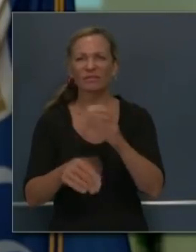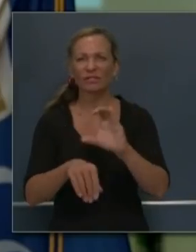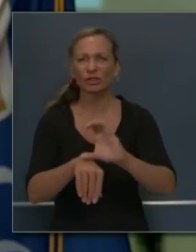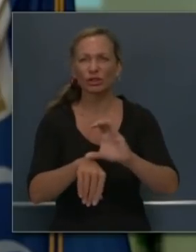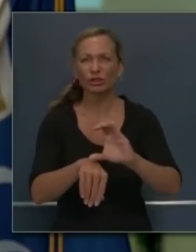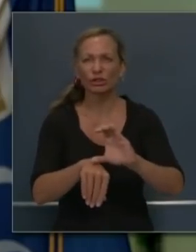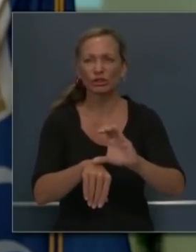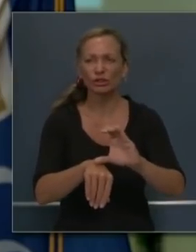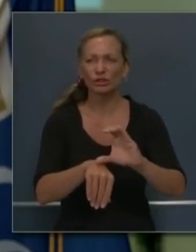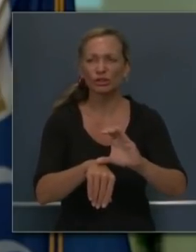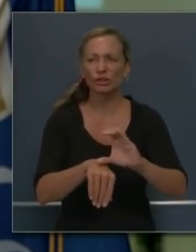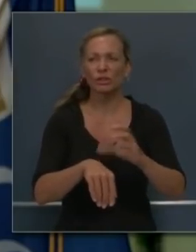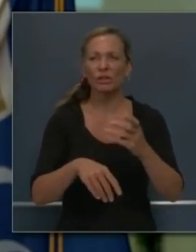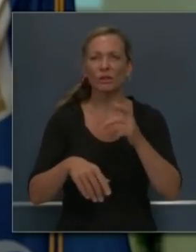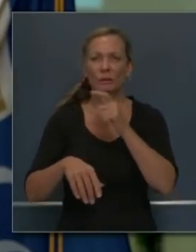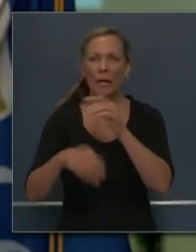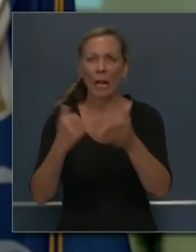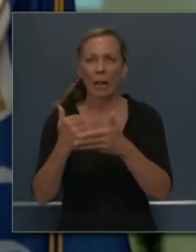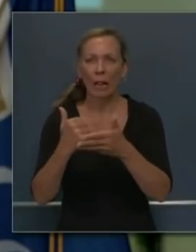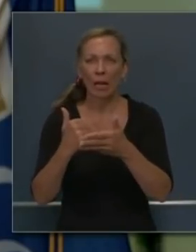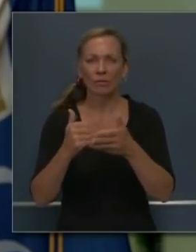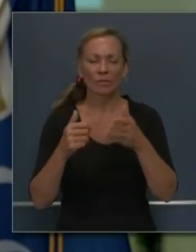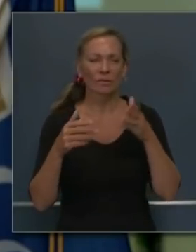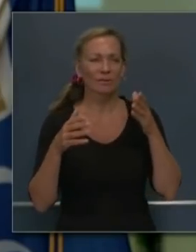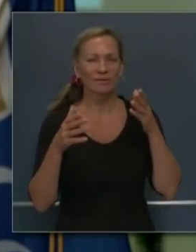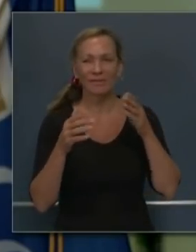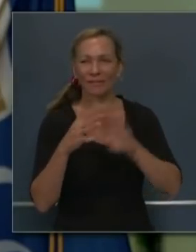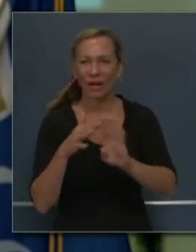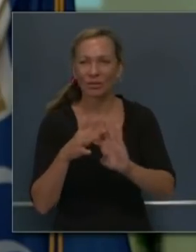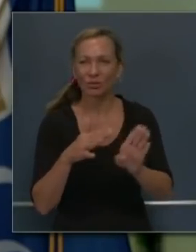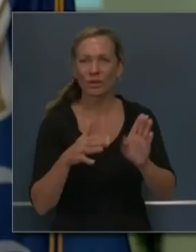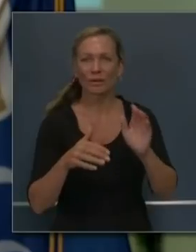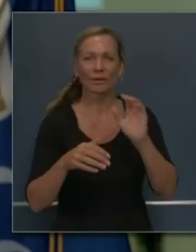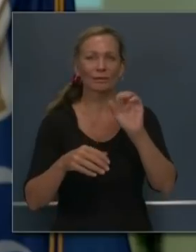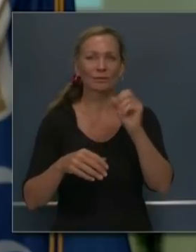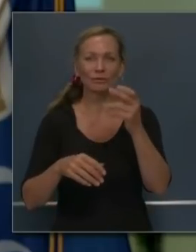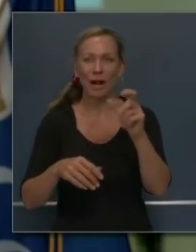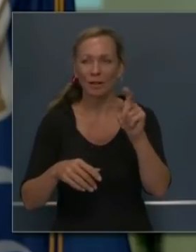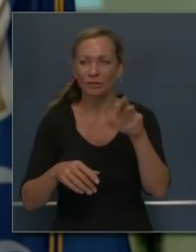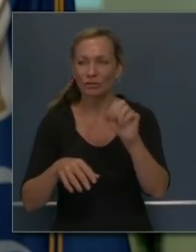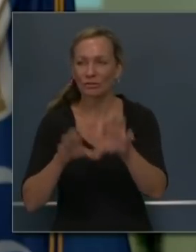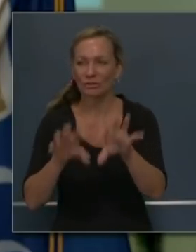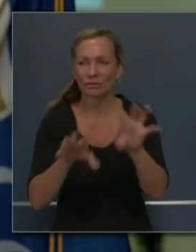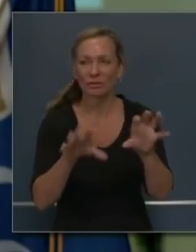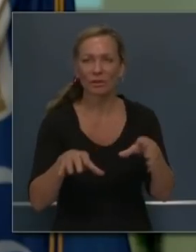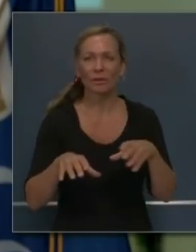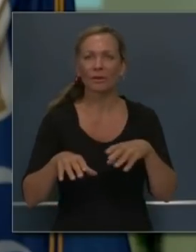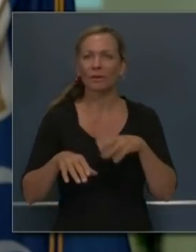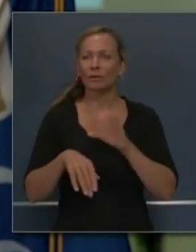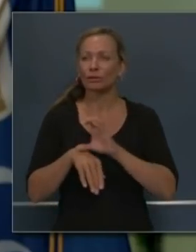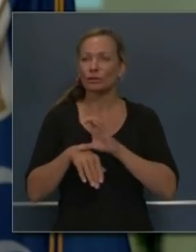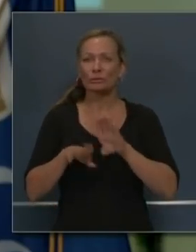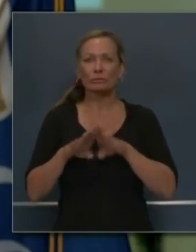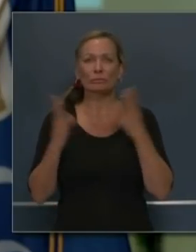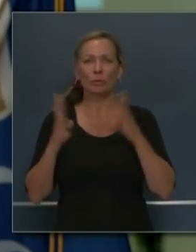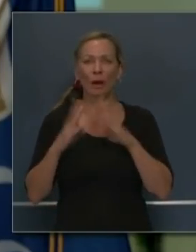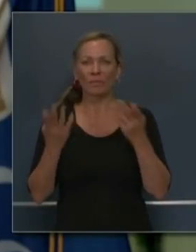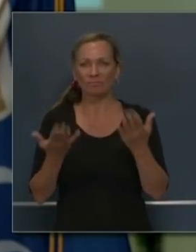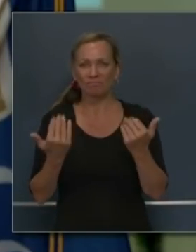EVIDENT. BUT I JUST WANT TO THANK AGAIN LOCAL LAW ENFORCEMENT FOR ALL OF THEIR GOOD WORK DURING THESE TRYING TIMES AND I WANT TO THANK ALL THE SHELTER OPERATORS INCLUDING ALL THE FAITH-BASED OPERATORS OUT THERE REPRESENTING EVERY